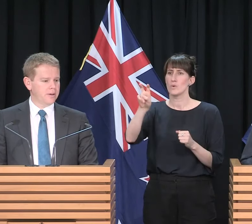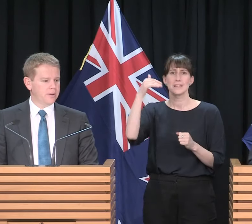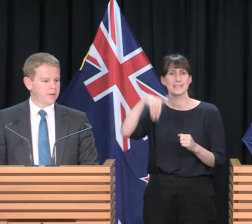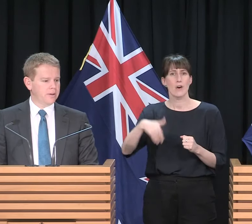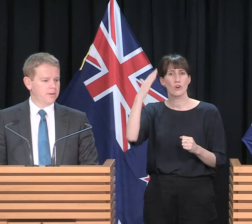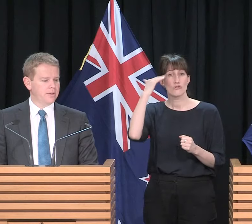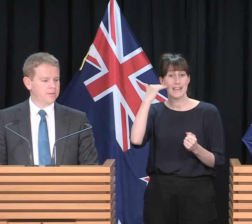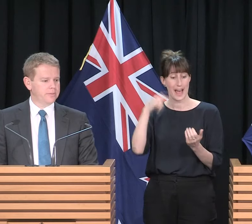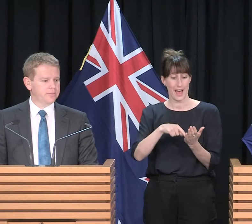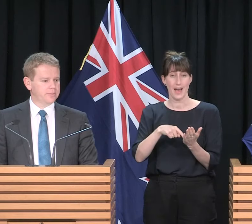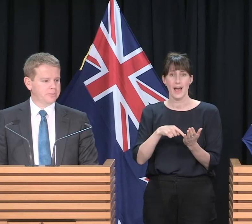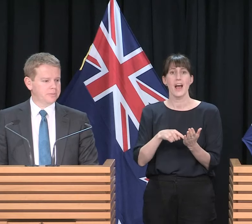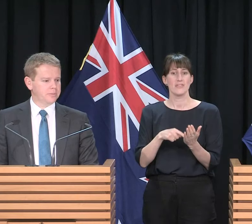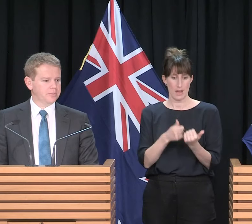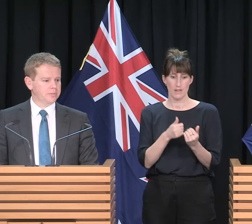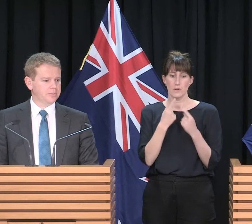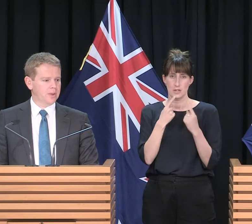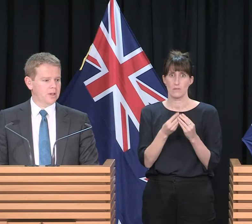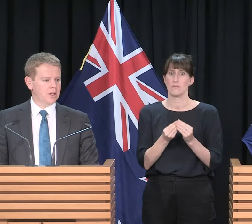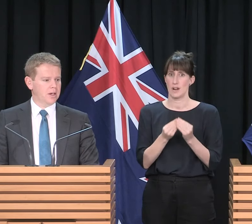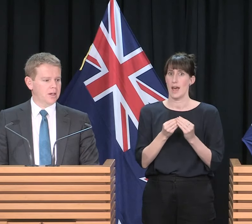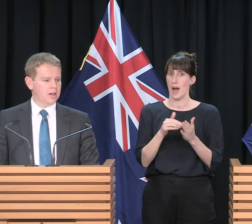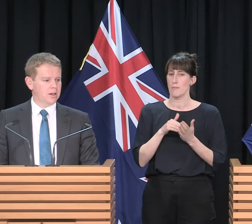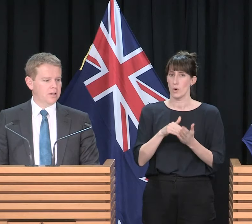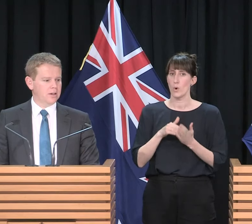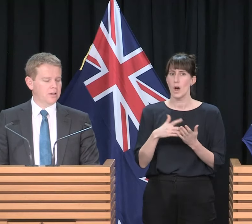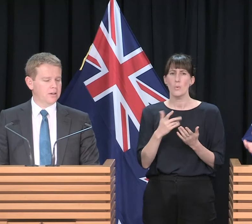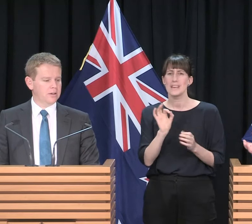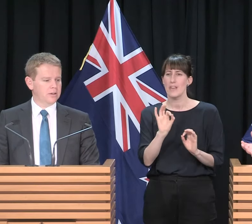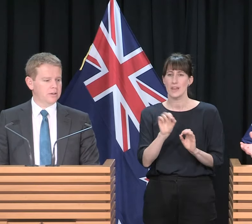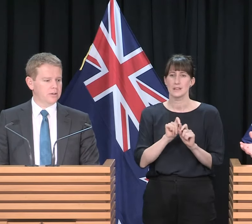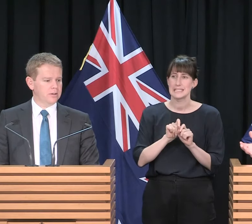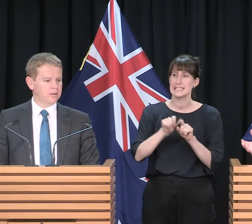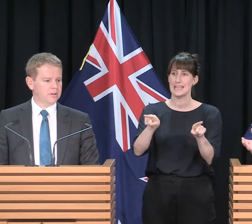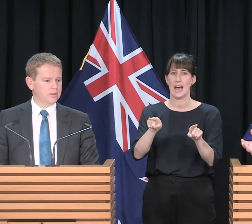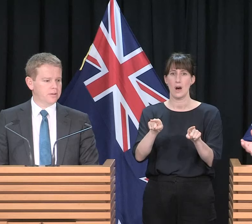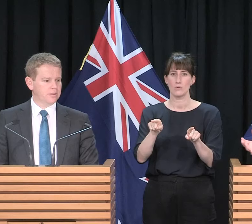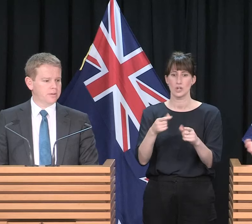happy to report it now has